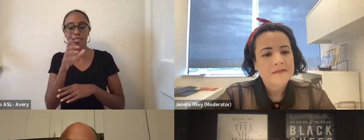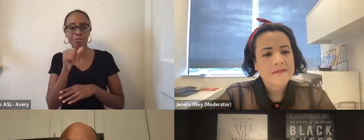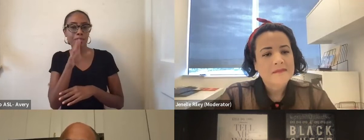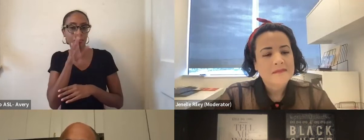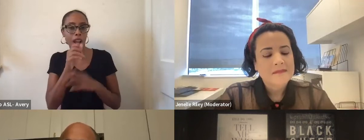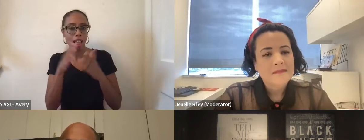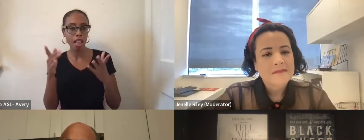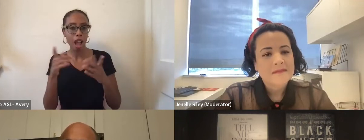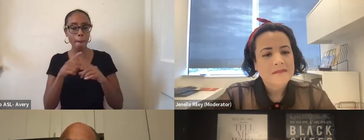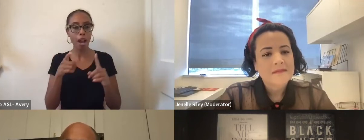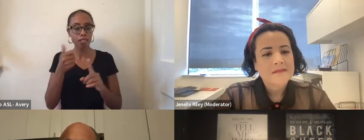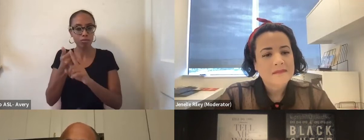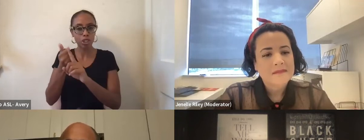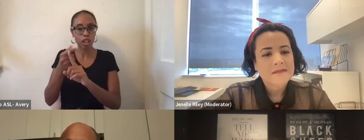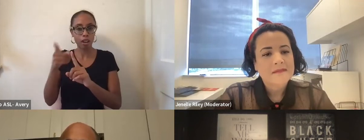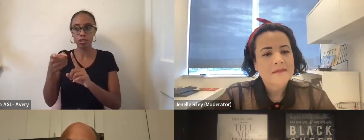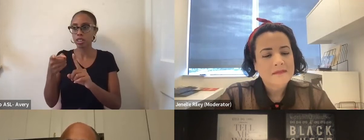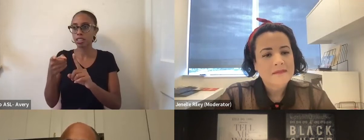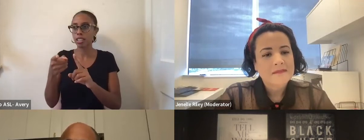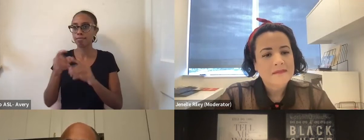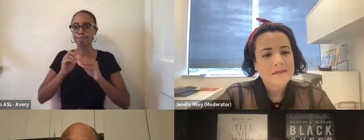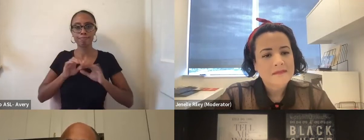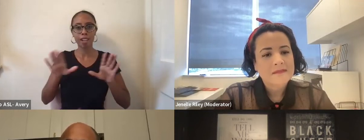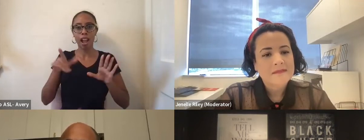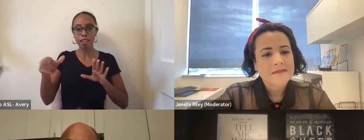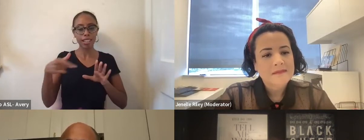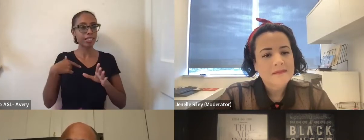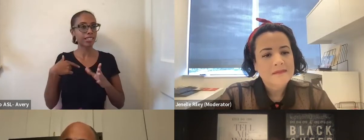Or at least allowed us to project into her what we thought was happening.